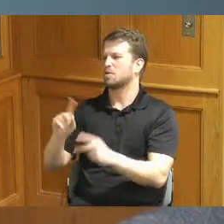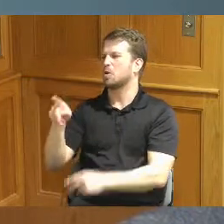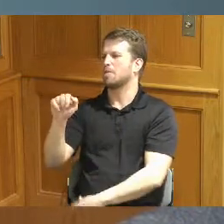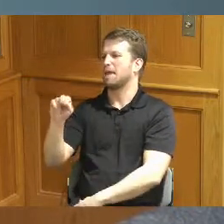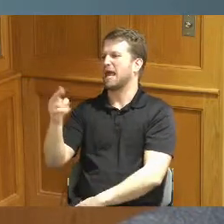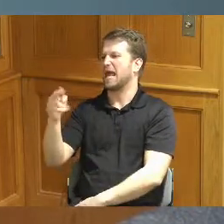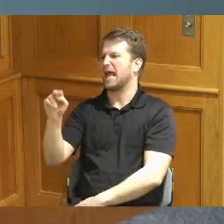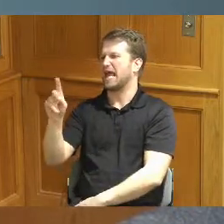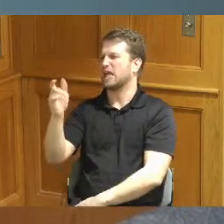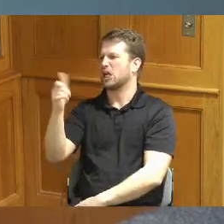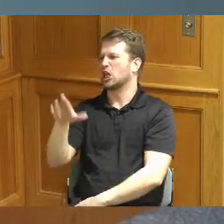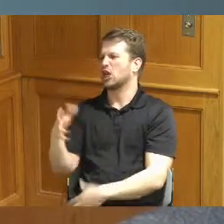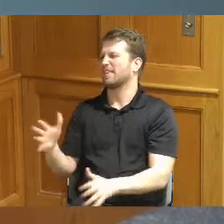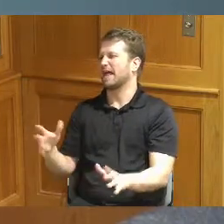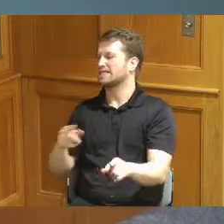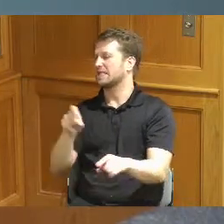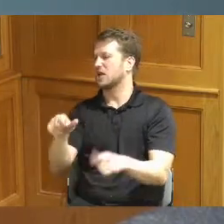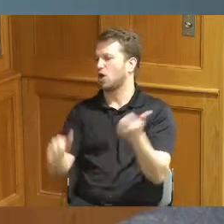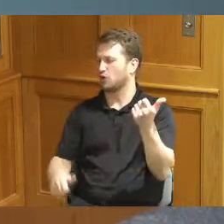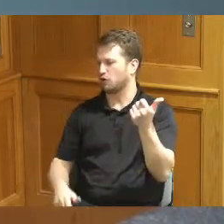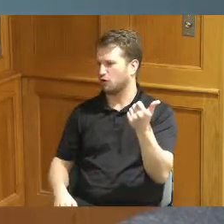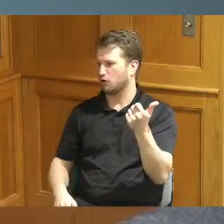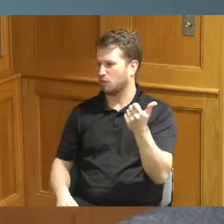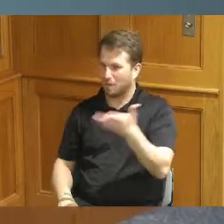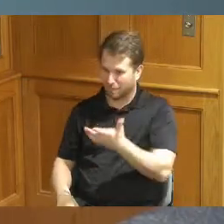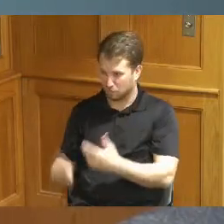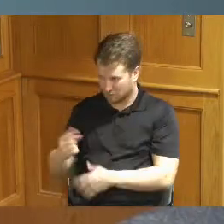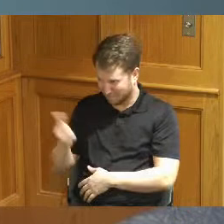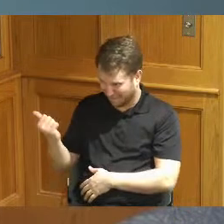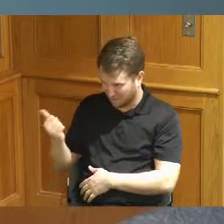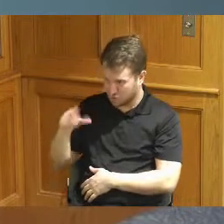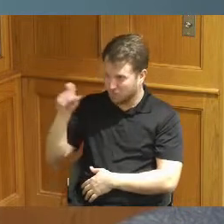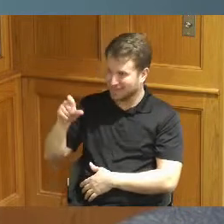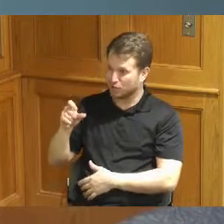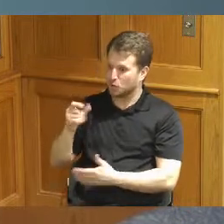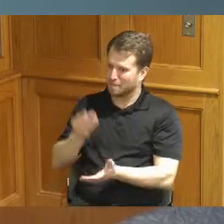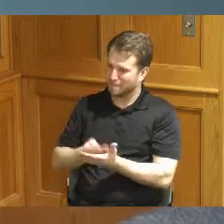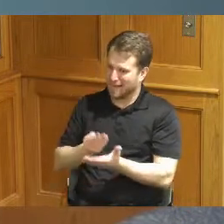they need something else well if it's something else then we need to carve this money out I want